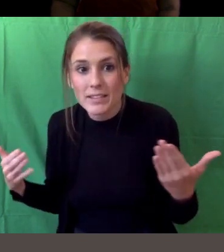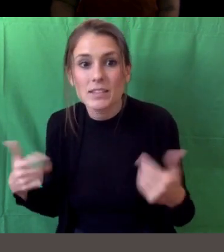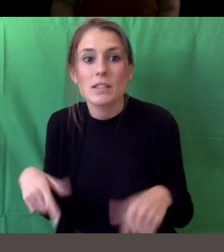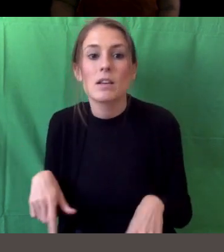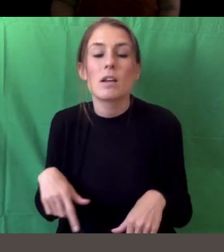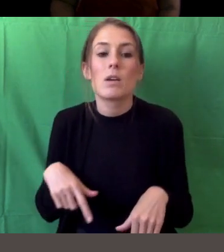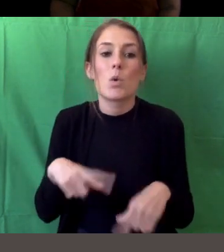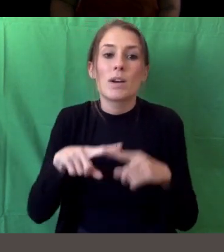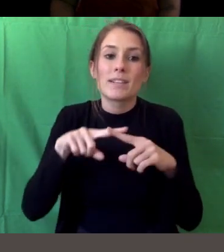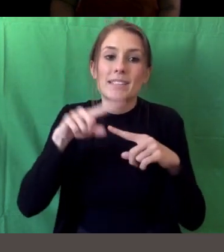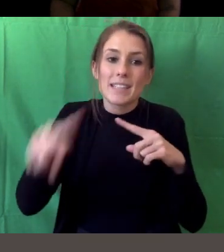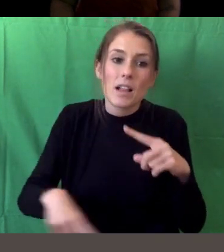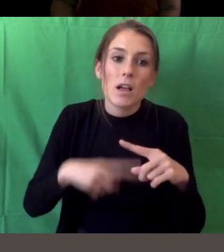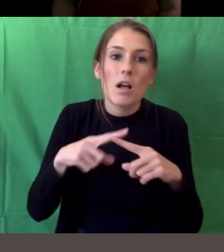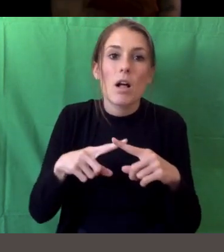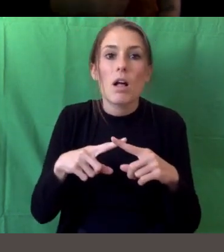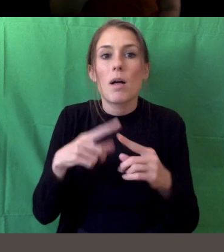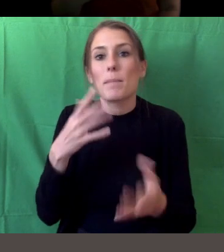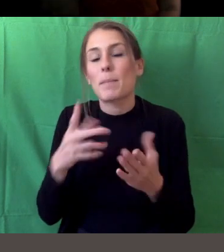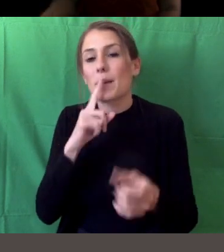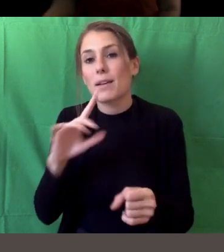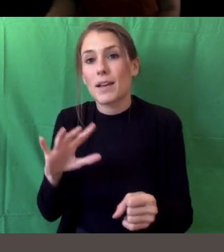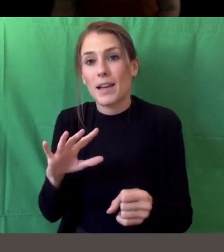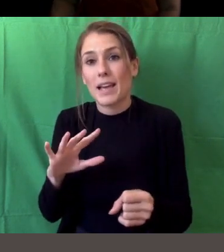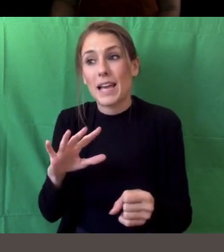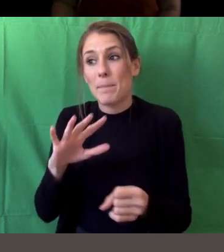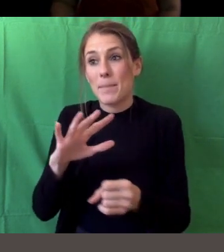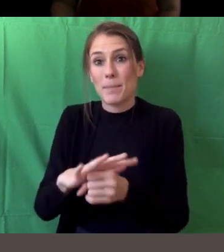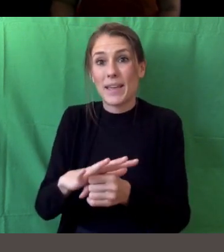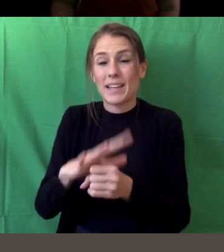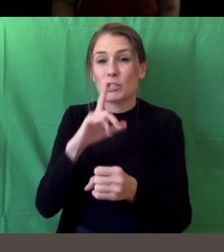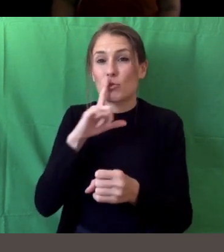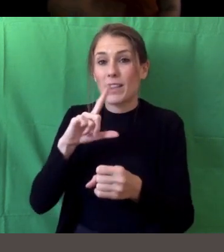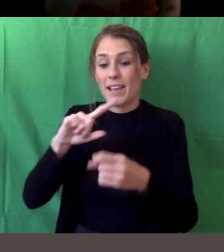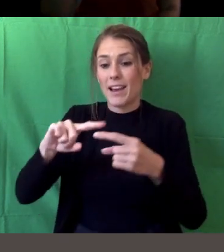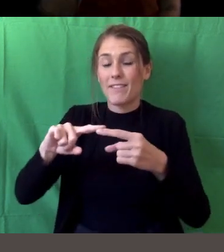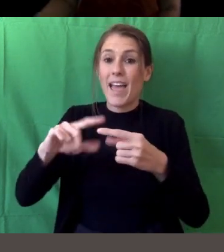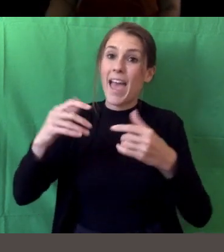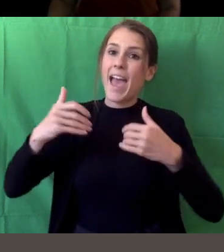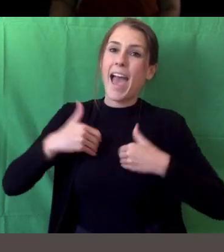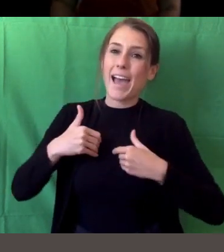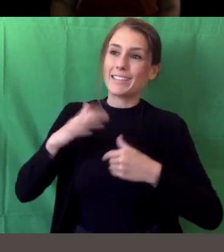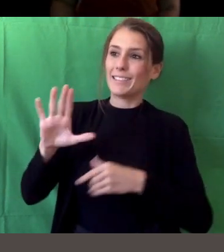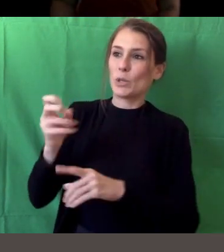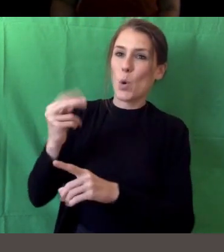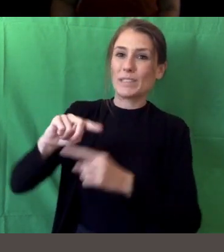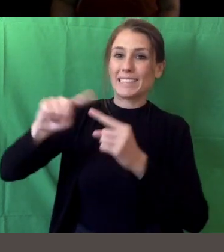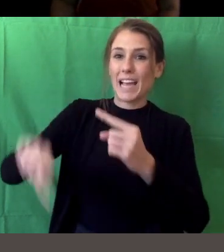Sometimes, you know, a commitment, an involvement has its cycle and it's time to move on and